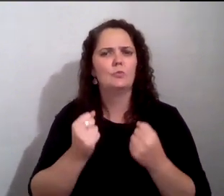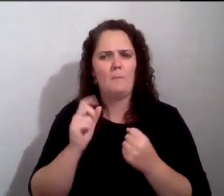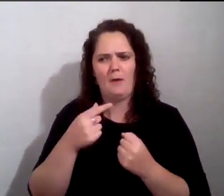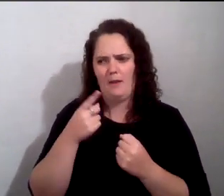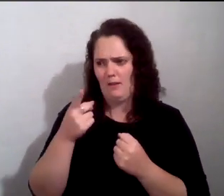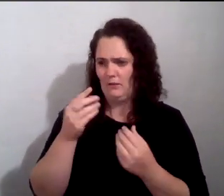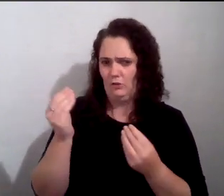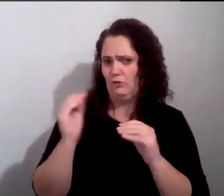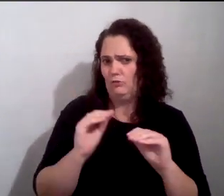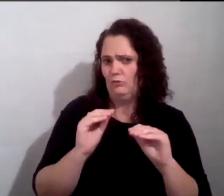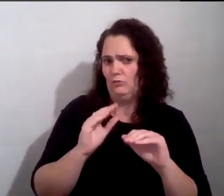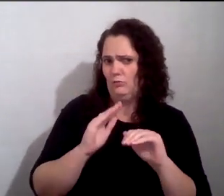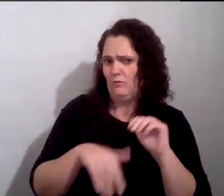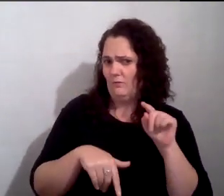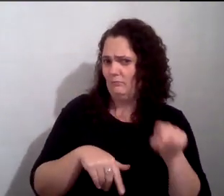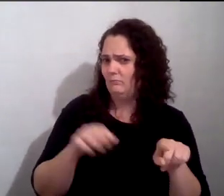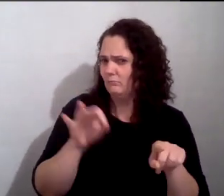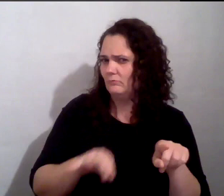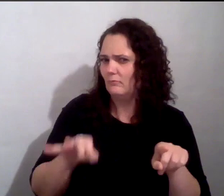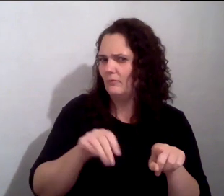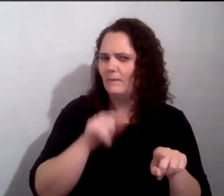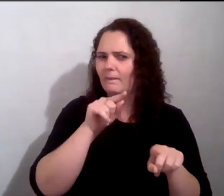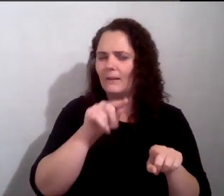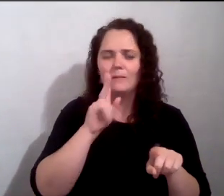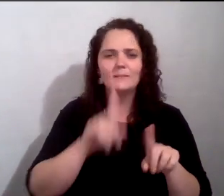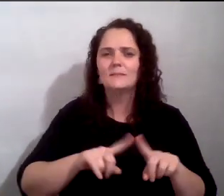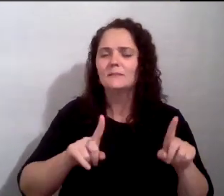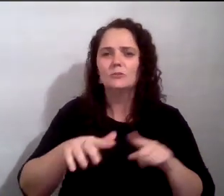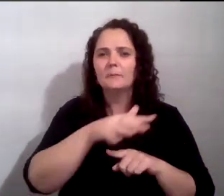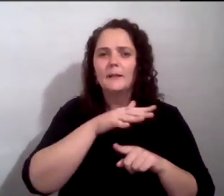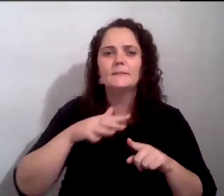kind of pictures. This is a different space, women in a